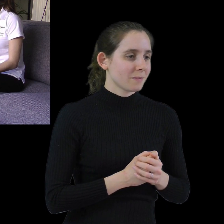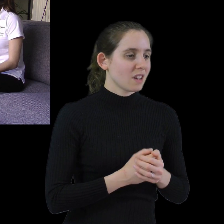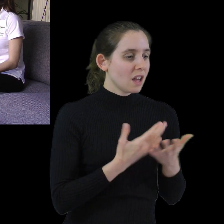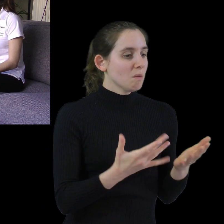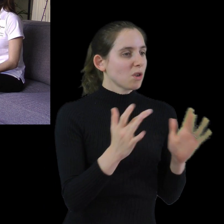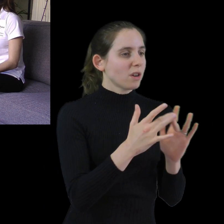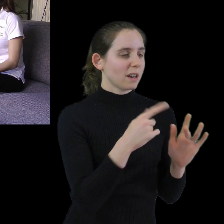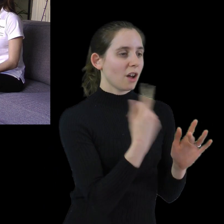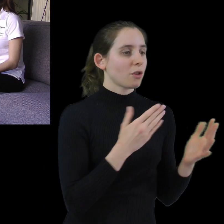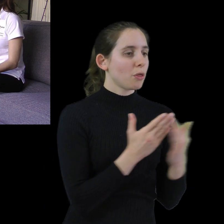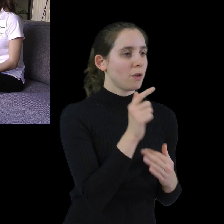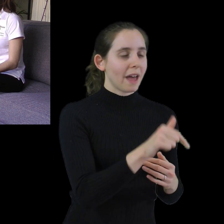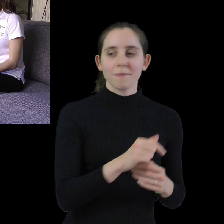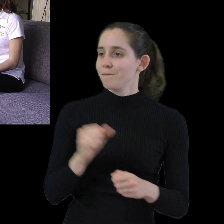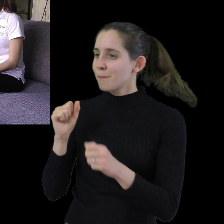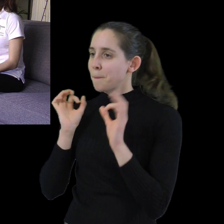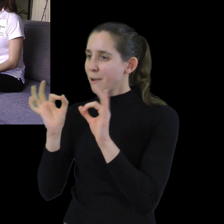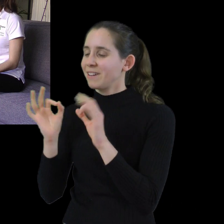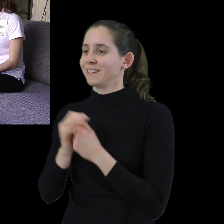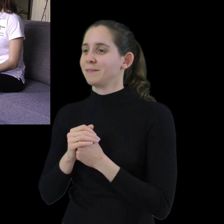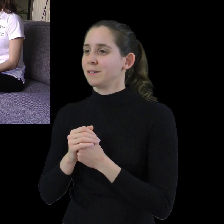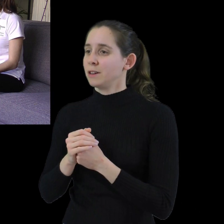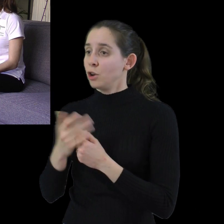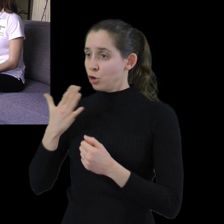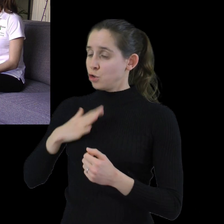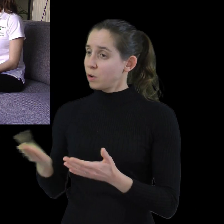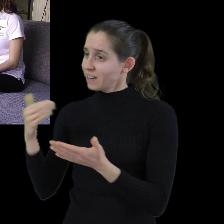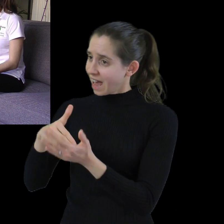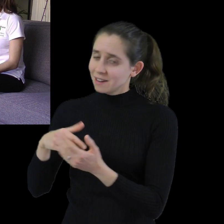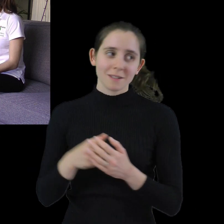Coralie: ...and just contact us through that. Kimberley: Perfect. Do you have anything more you want to add?